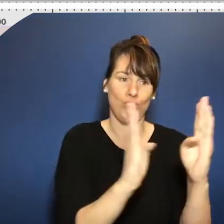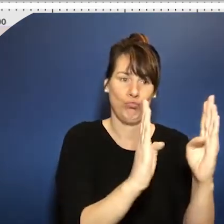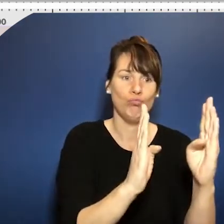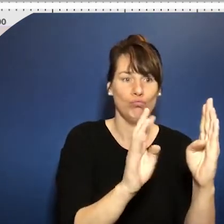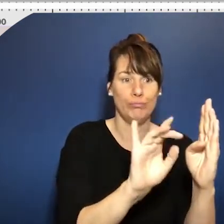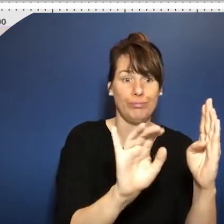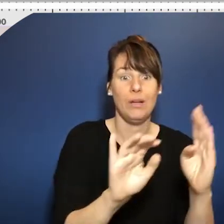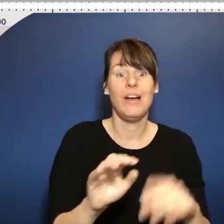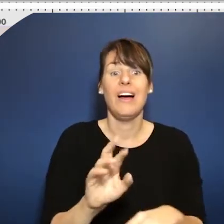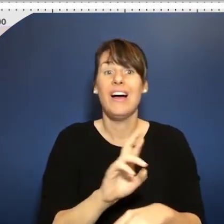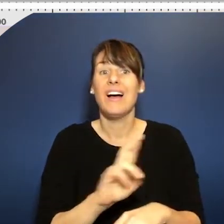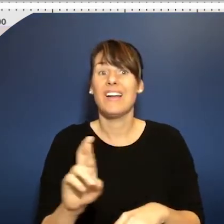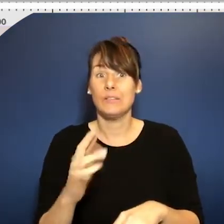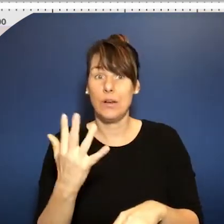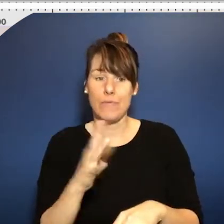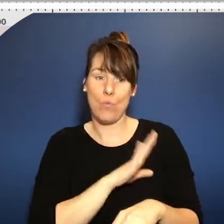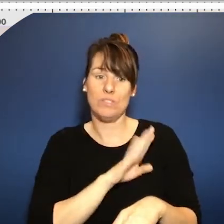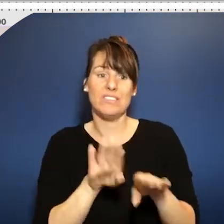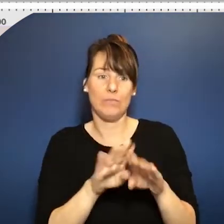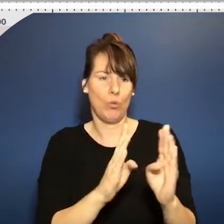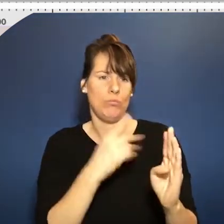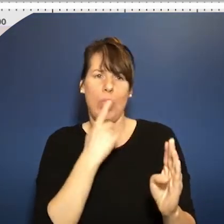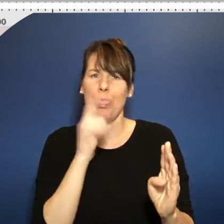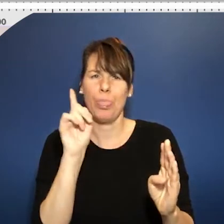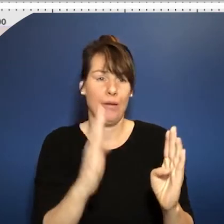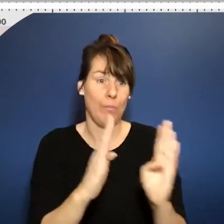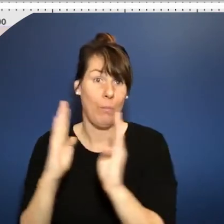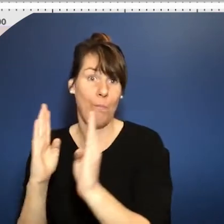For example, when I do this, because they are independent,